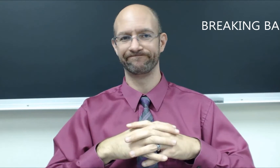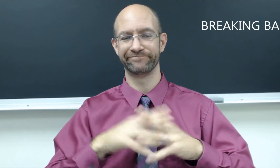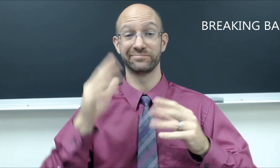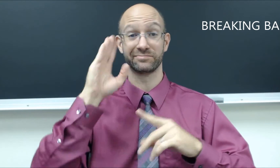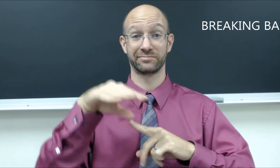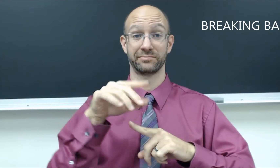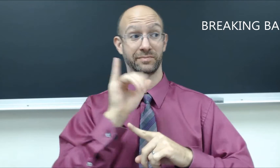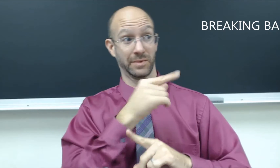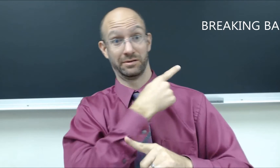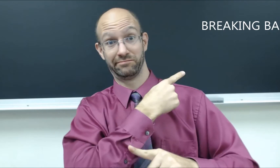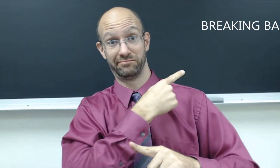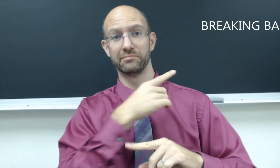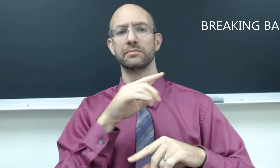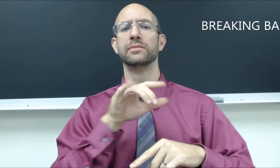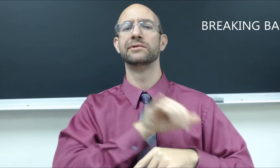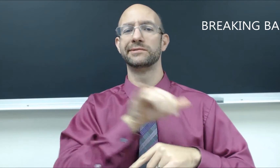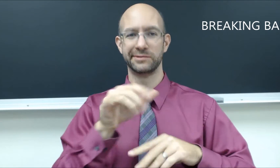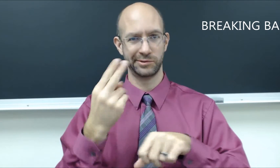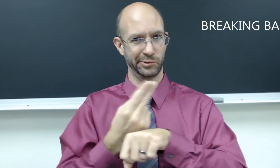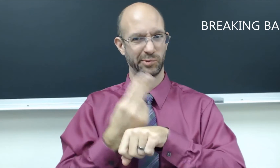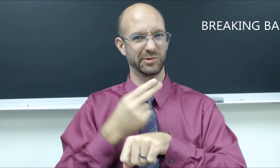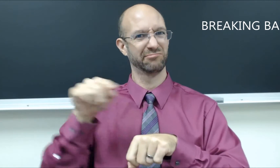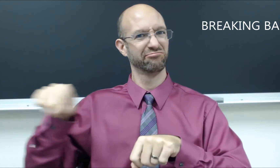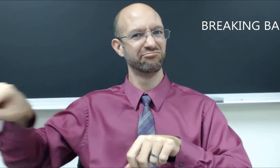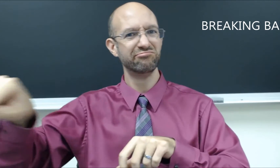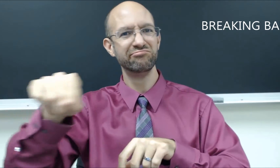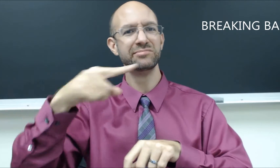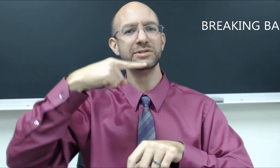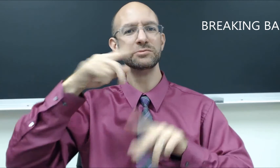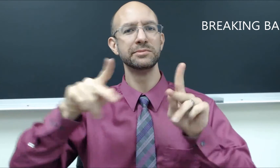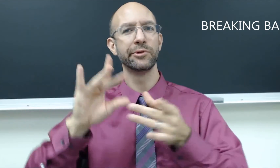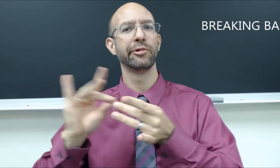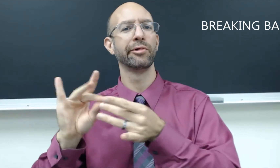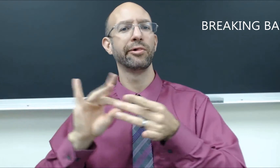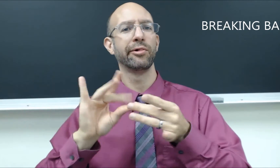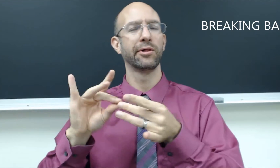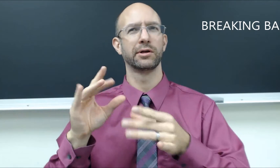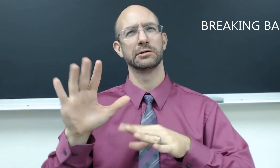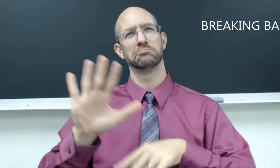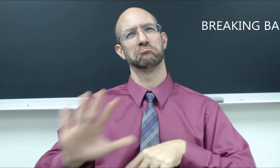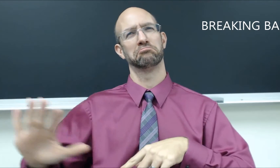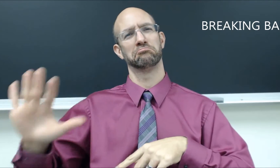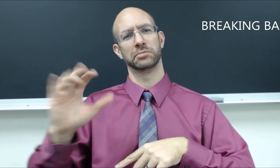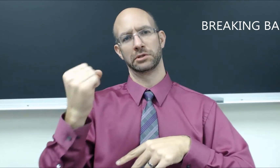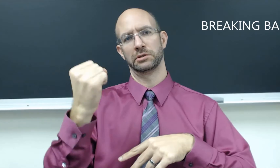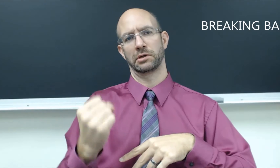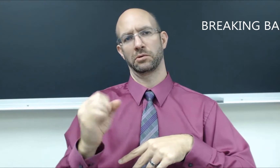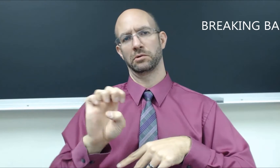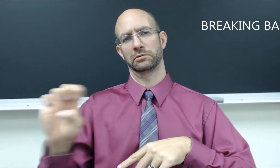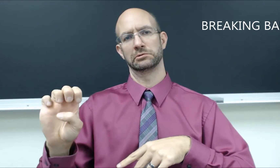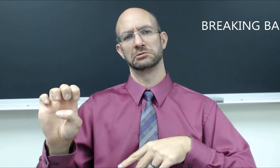Know that "breaking bad" is also a phrase being used among hearing people in the southeast.